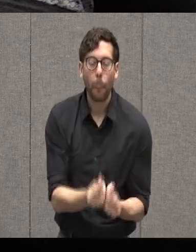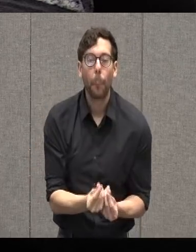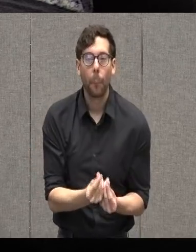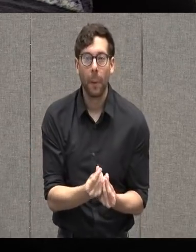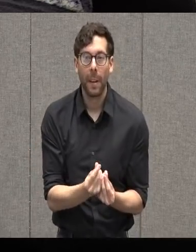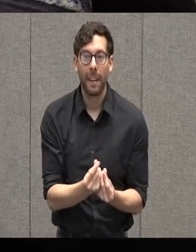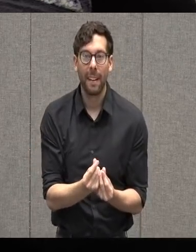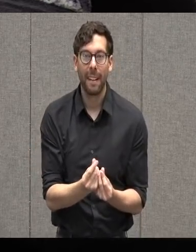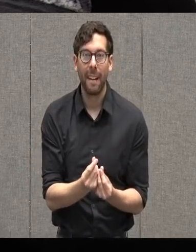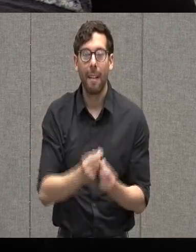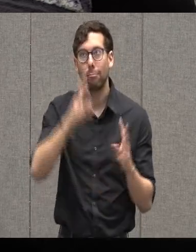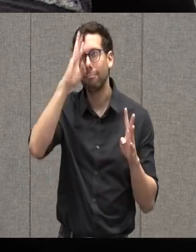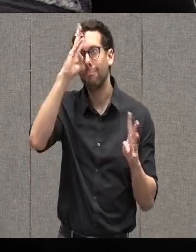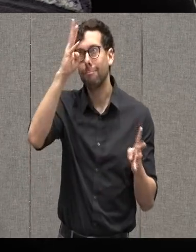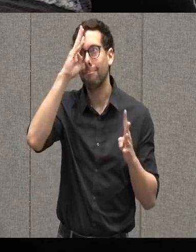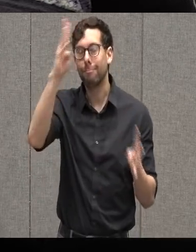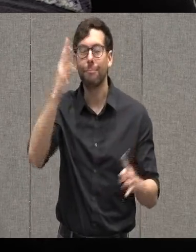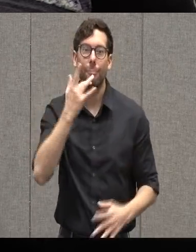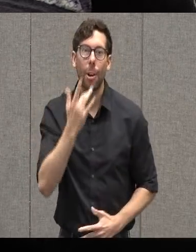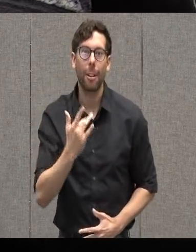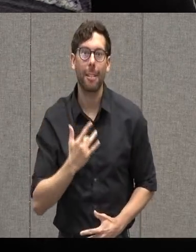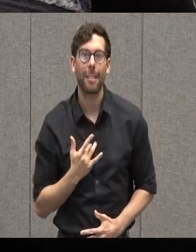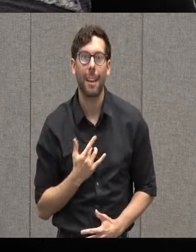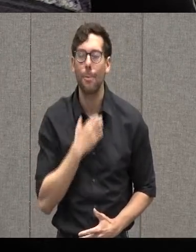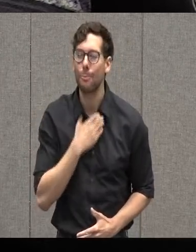At home, can you blow out some candles?